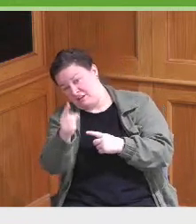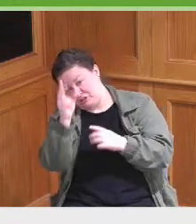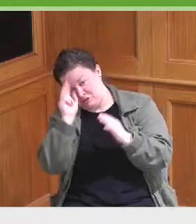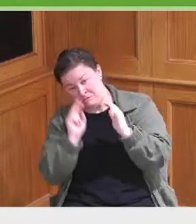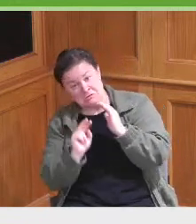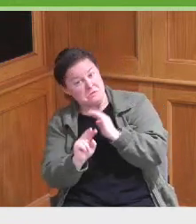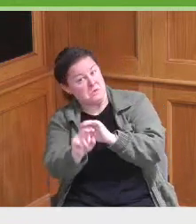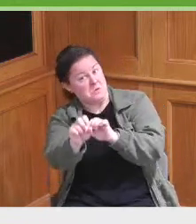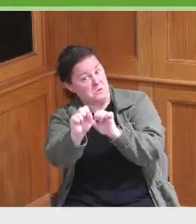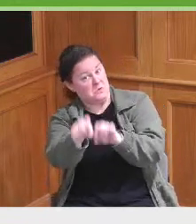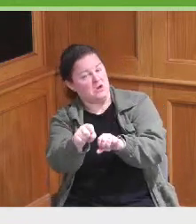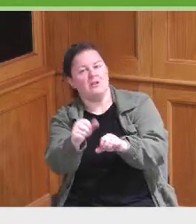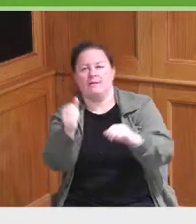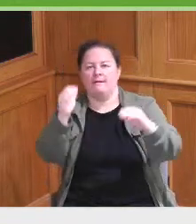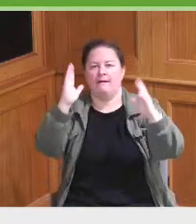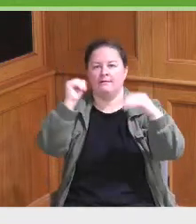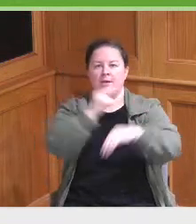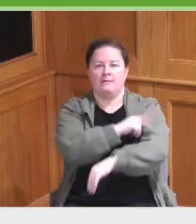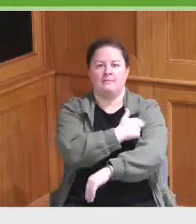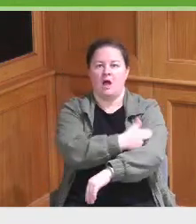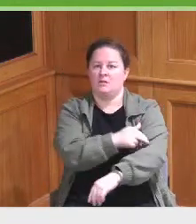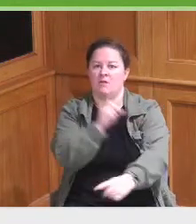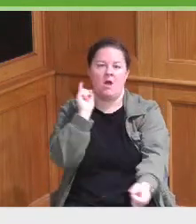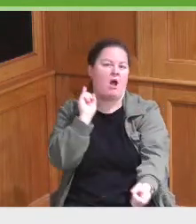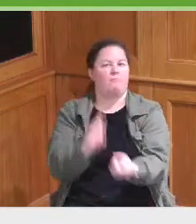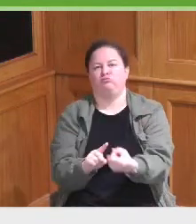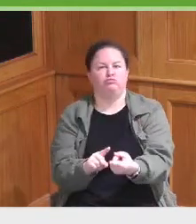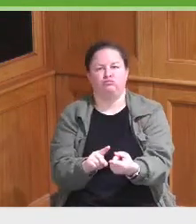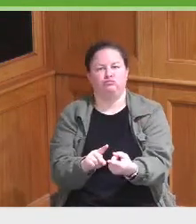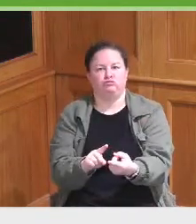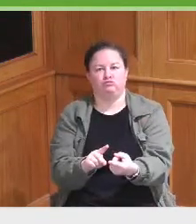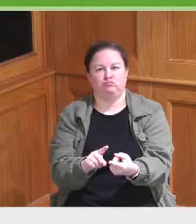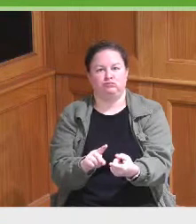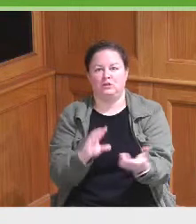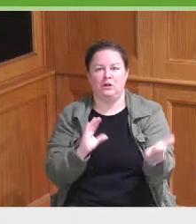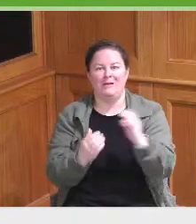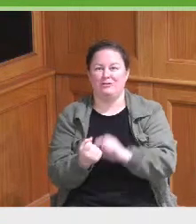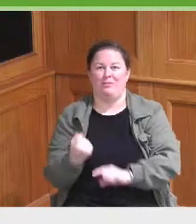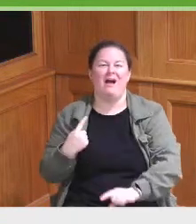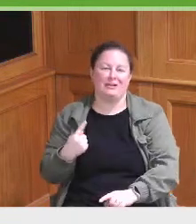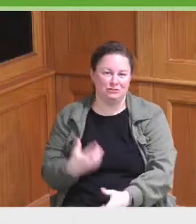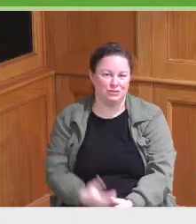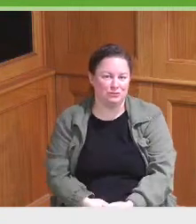won't see hospitalizations anywhere as close to what we saw even last year go to the next